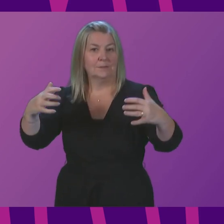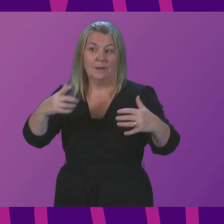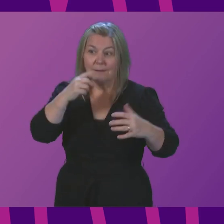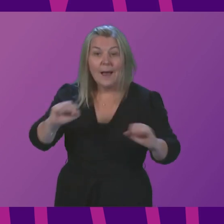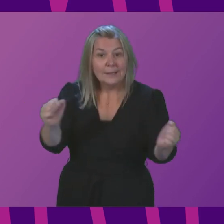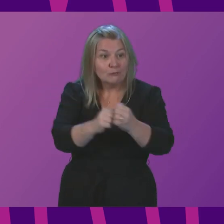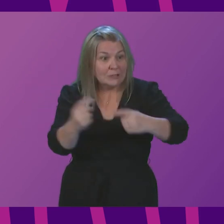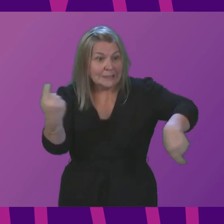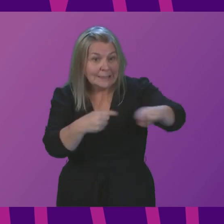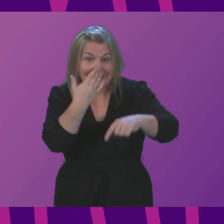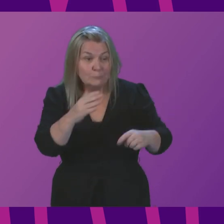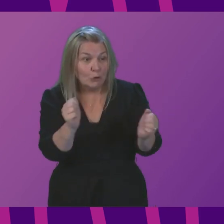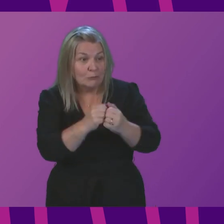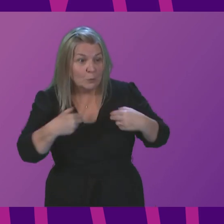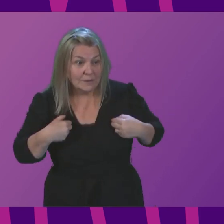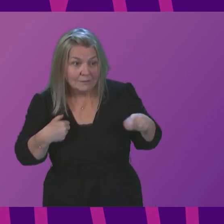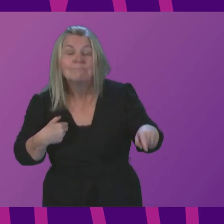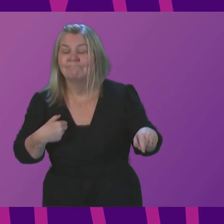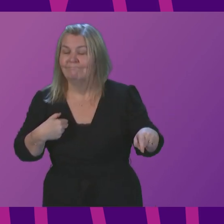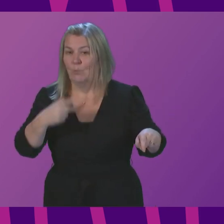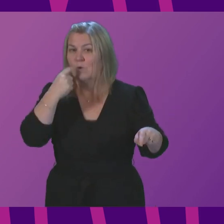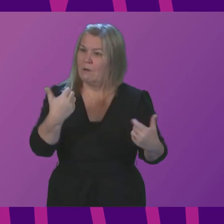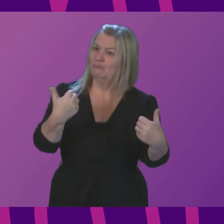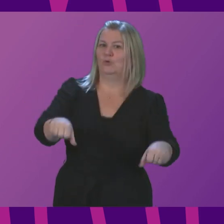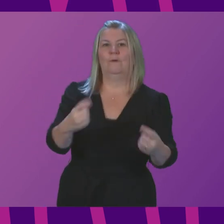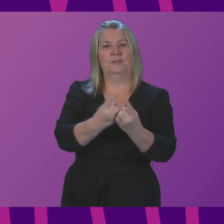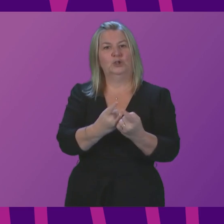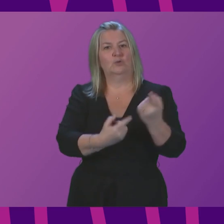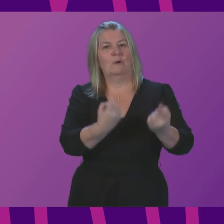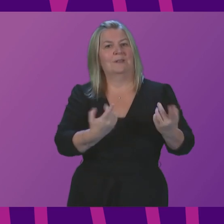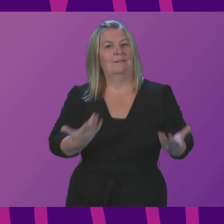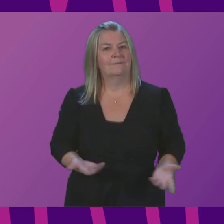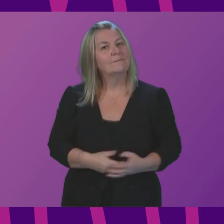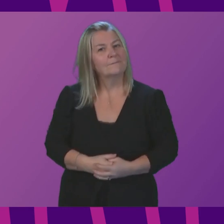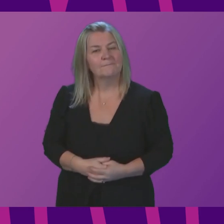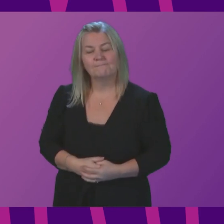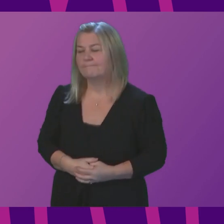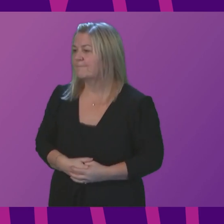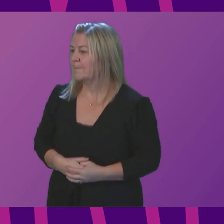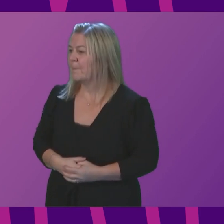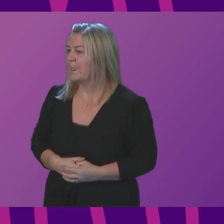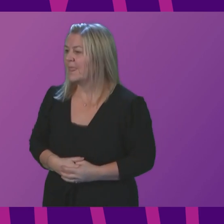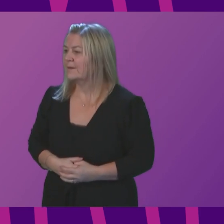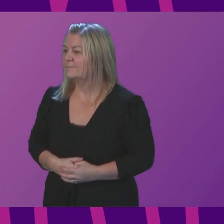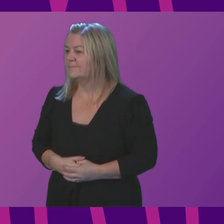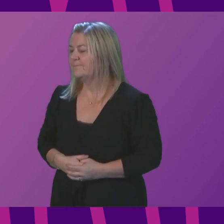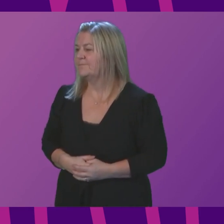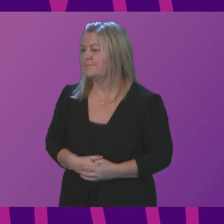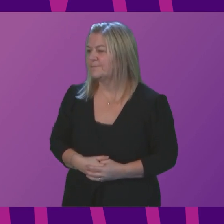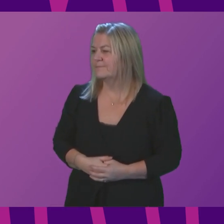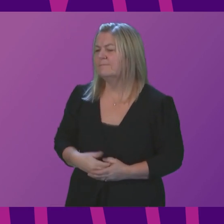that clearly exists here and do something about it ourselves.